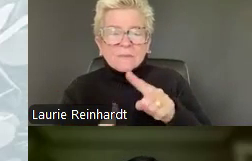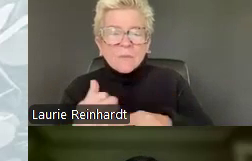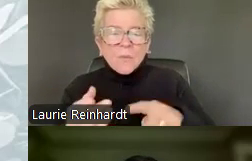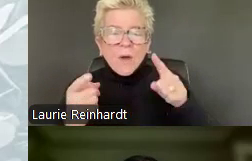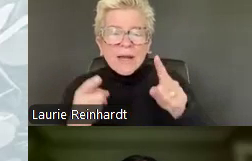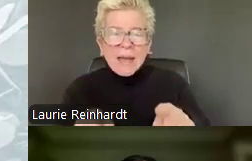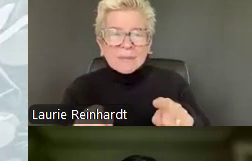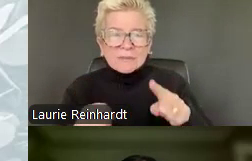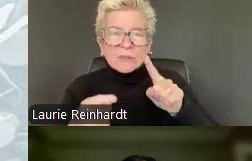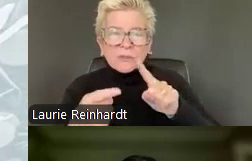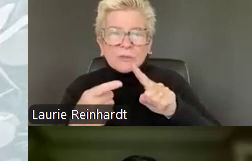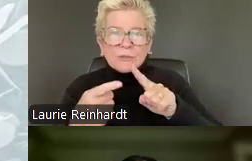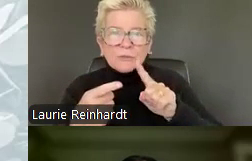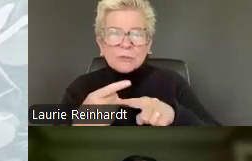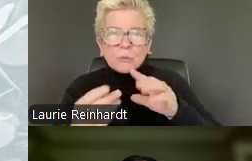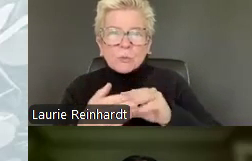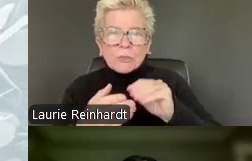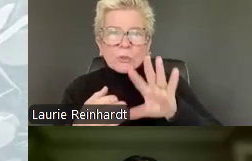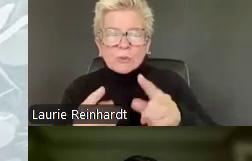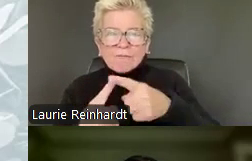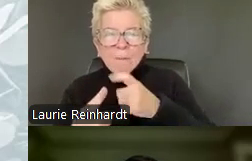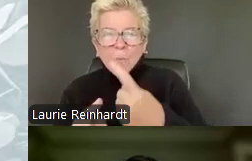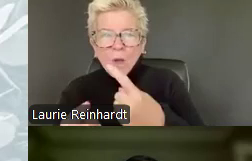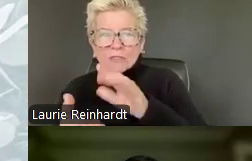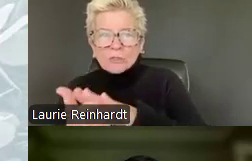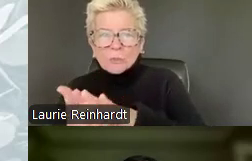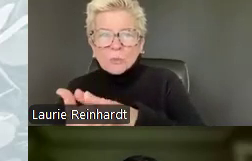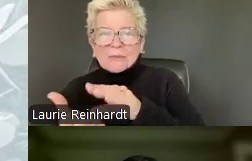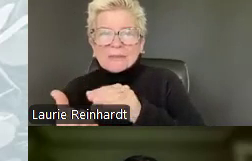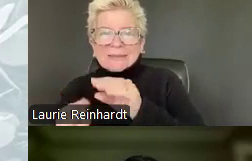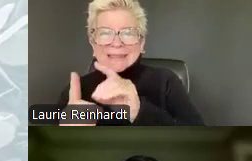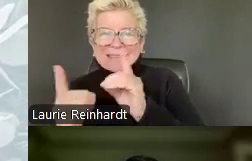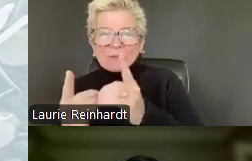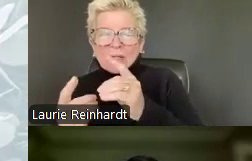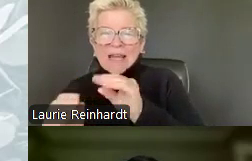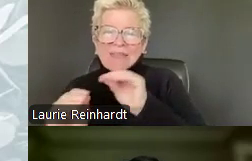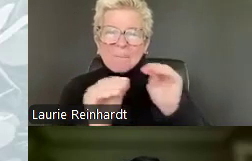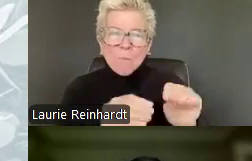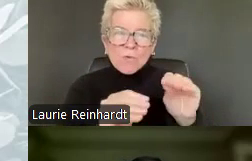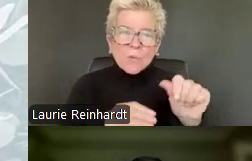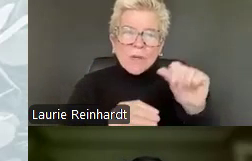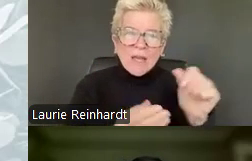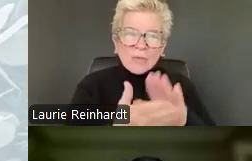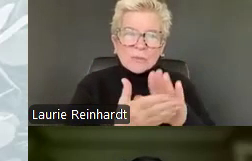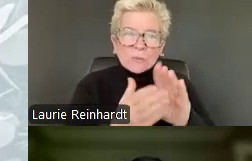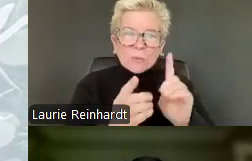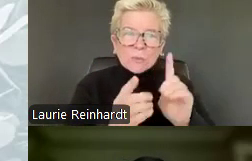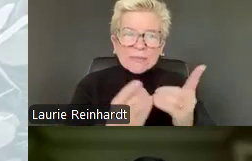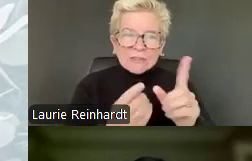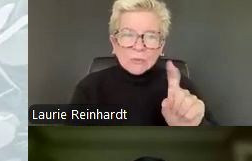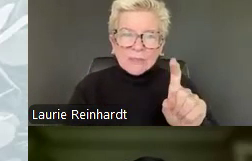students who move from one District to another District? Yeah, so with credit transfer from